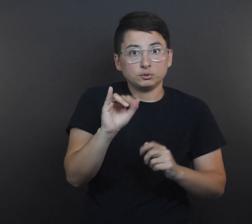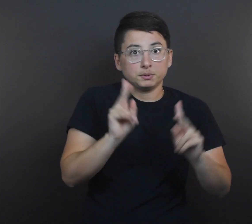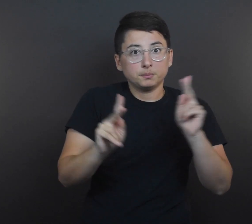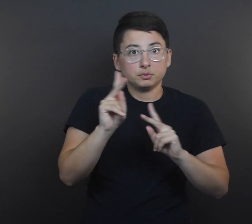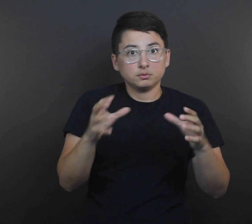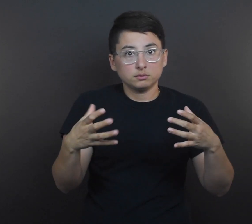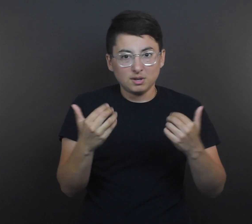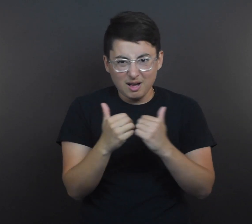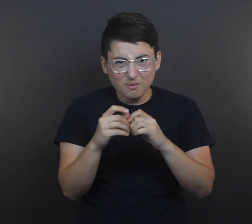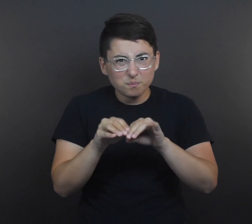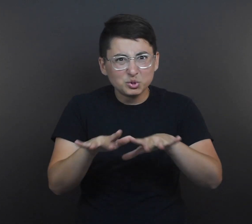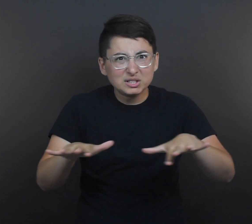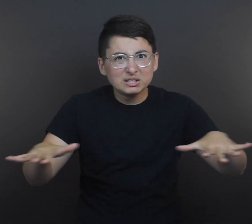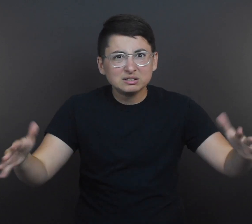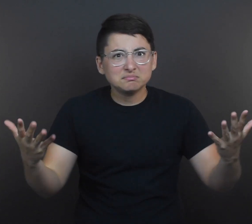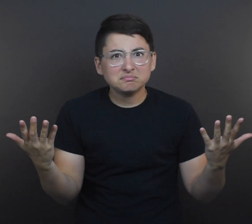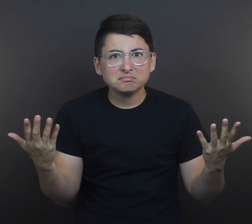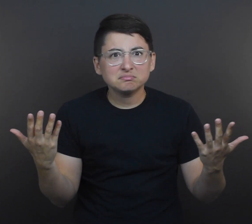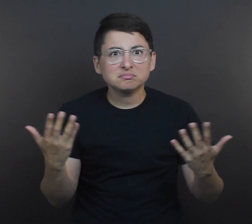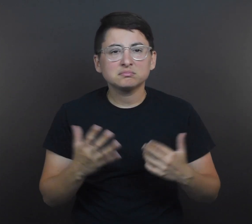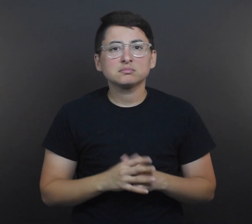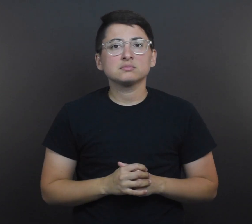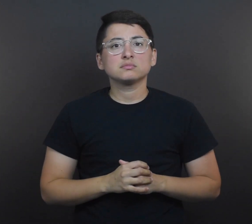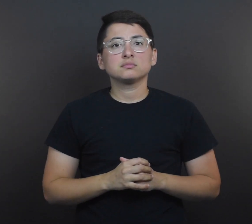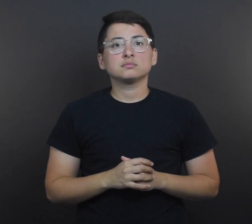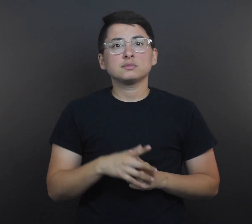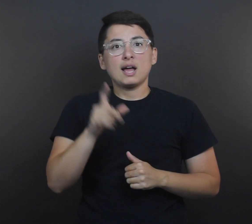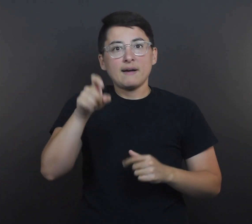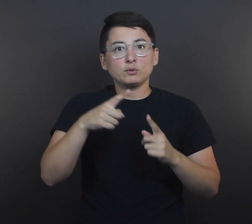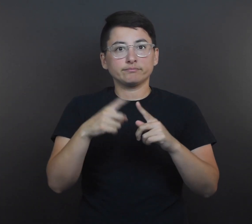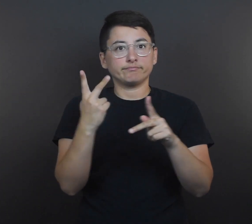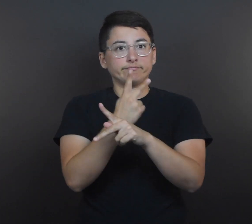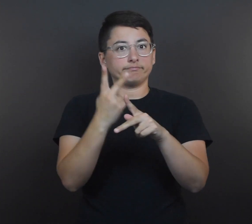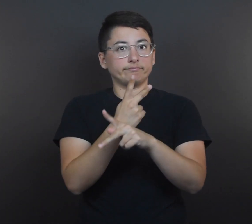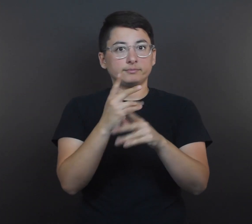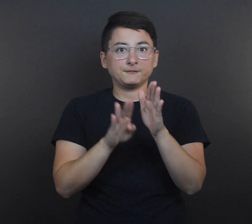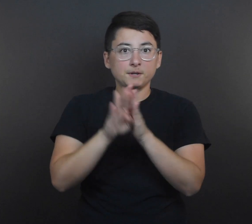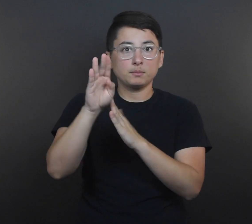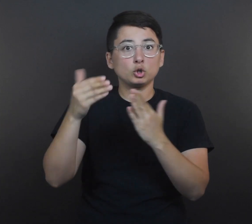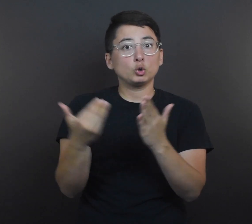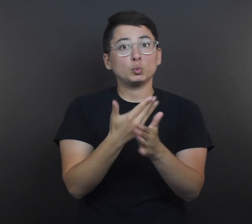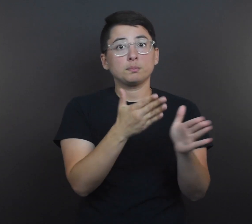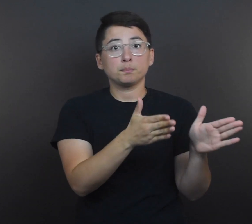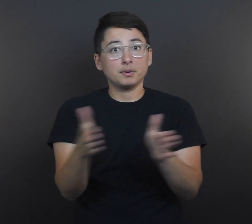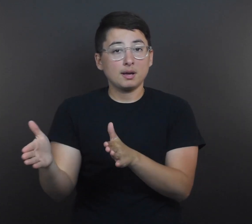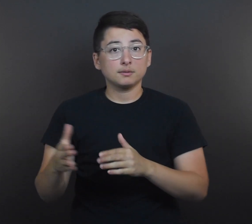even after those with known COVID-19 infections were transferred, they had to develop a new plan.